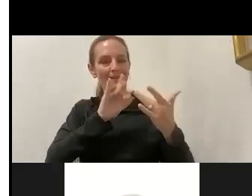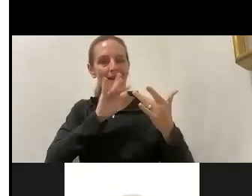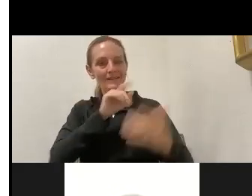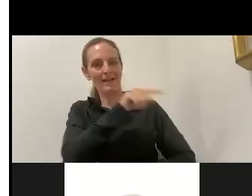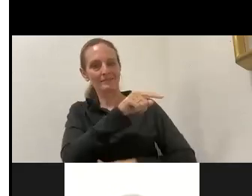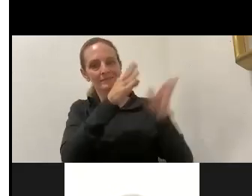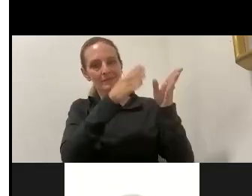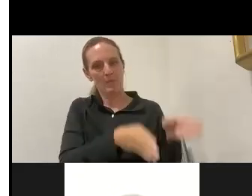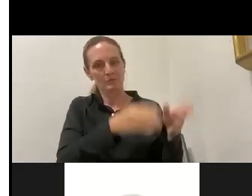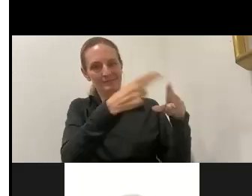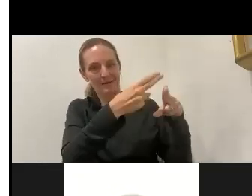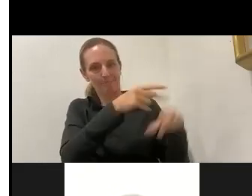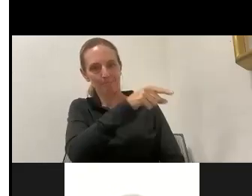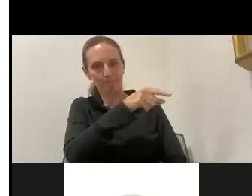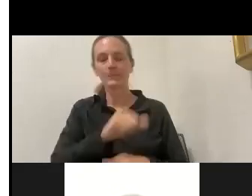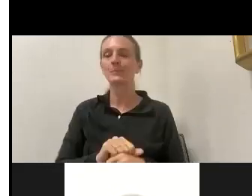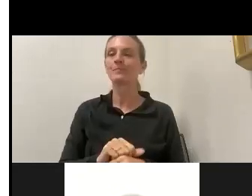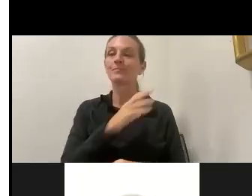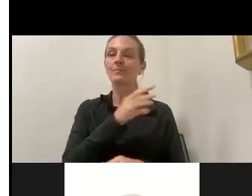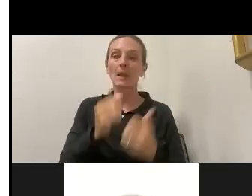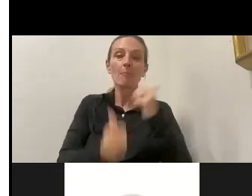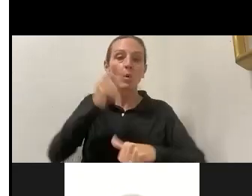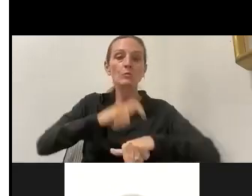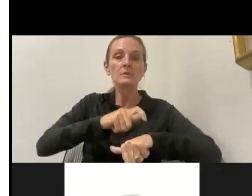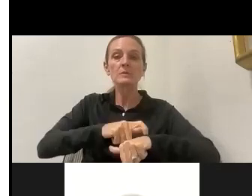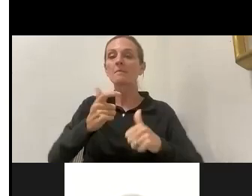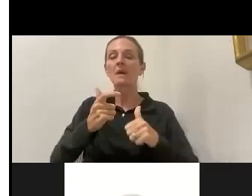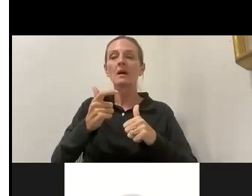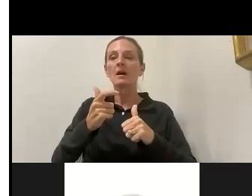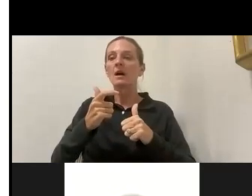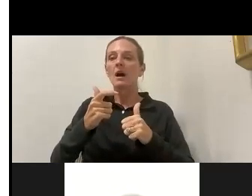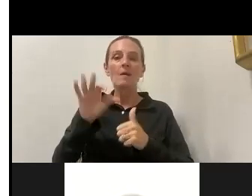And most of the time, funders want to fund your project, they want you to be successful,